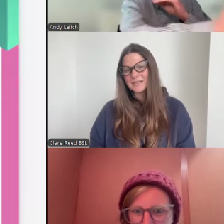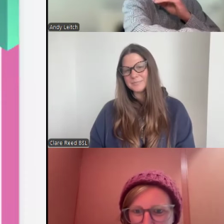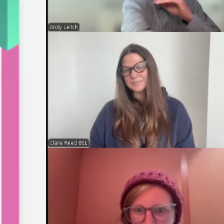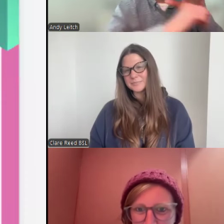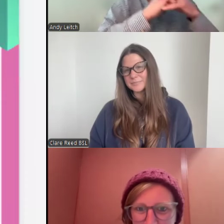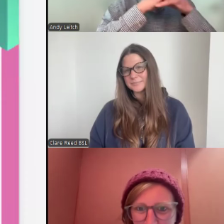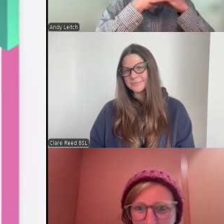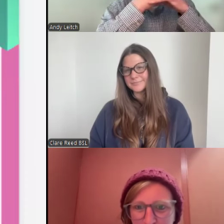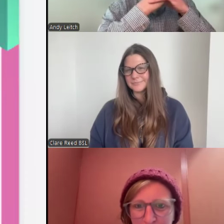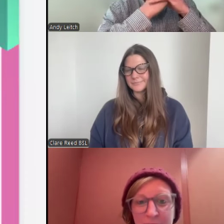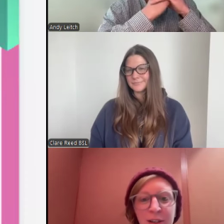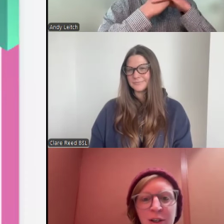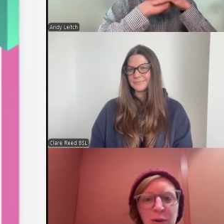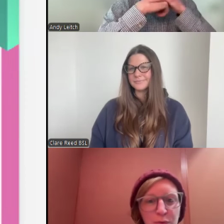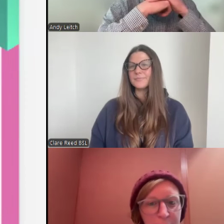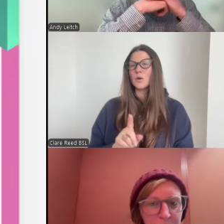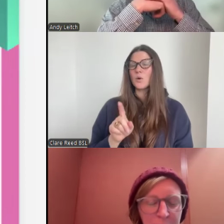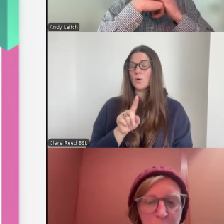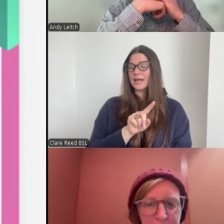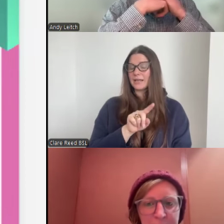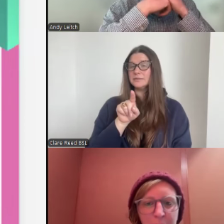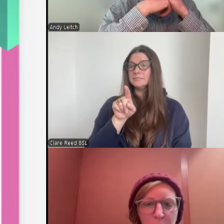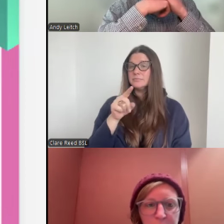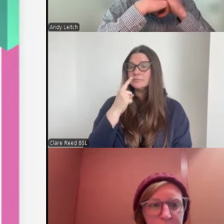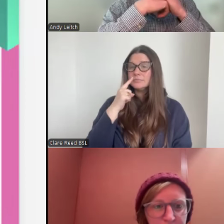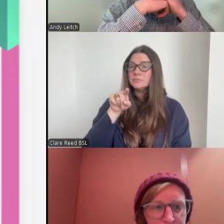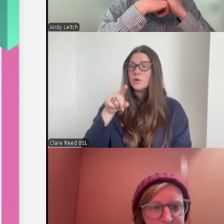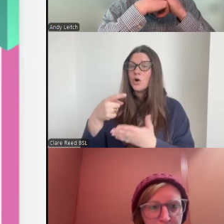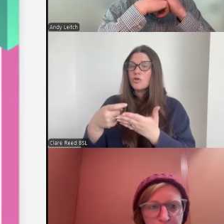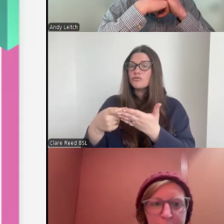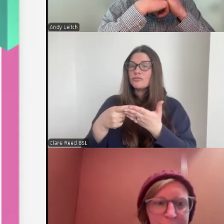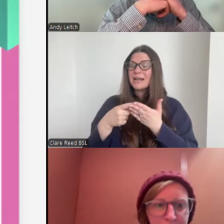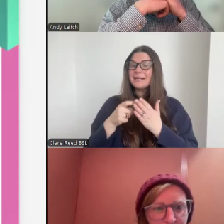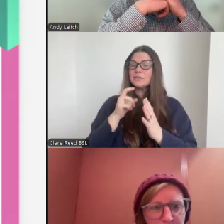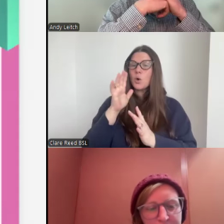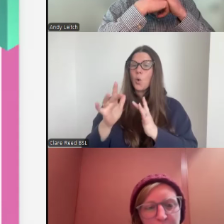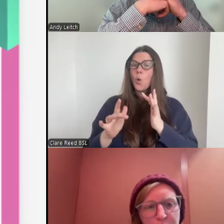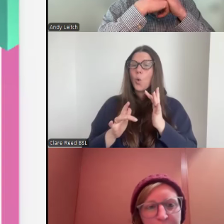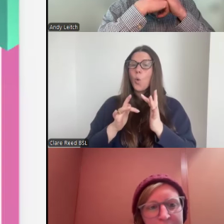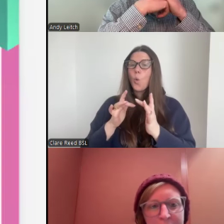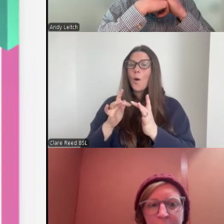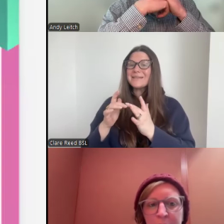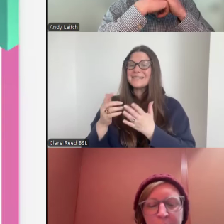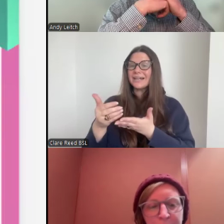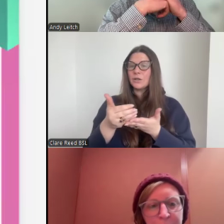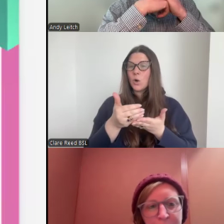Let me see. Where am I? Can you recommend a website host that is green or eco-friendly?